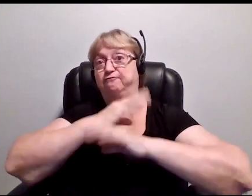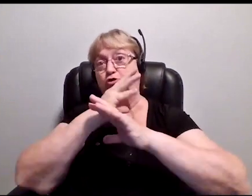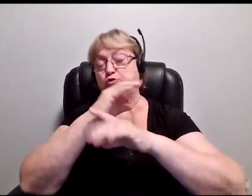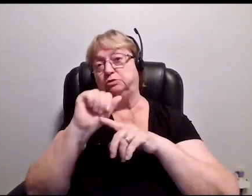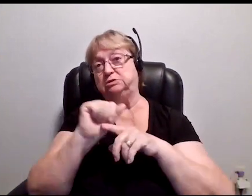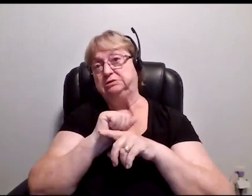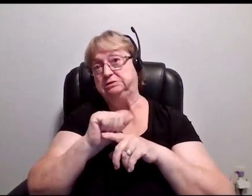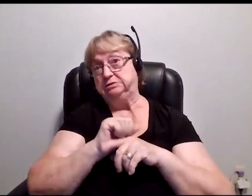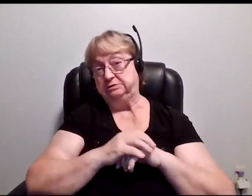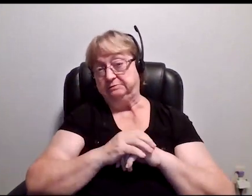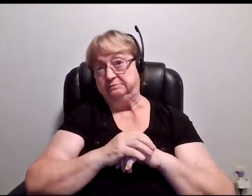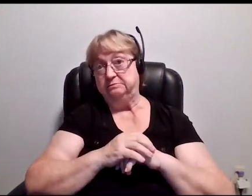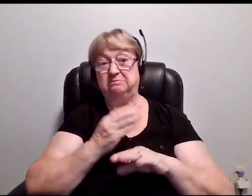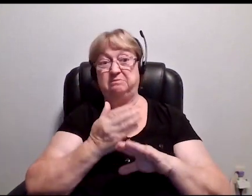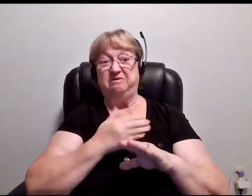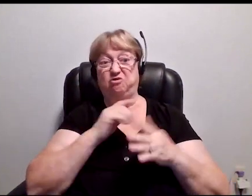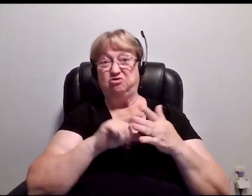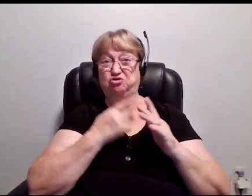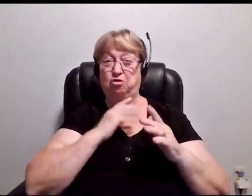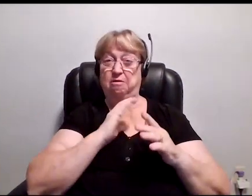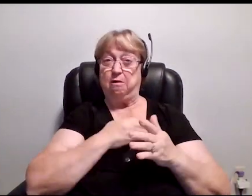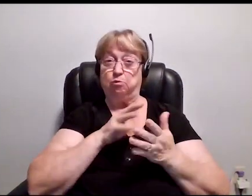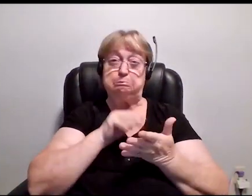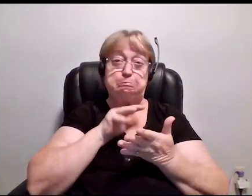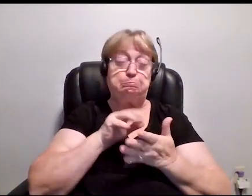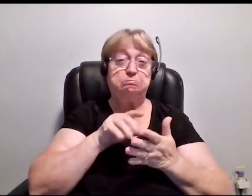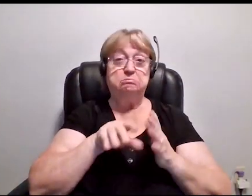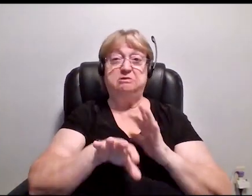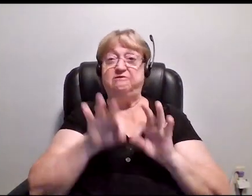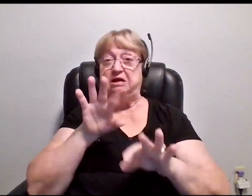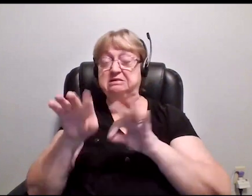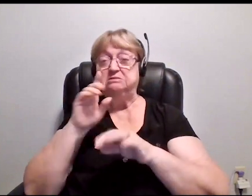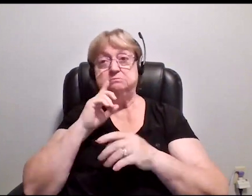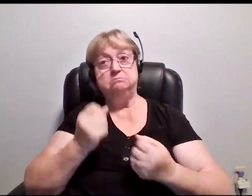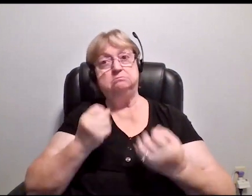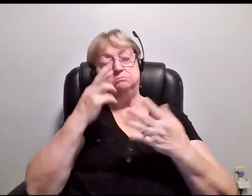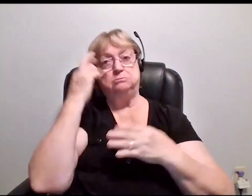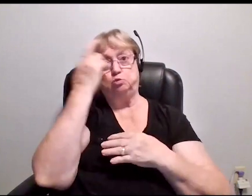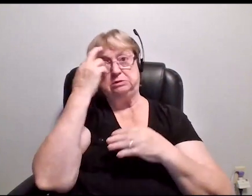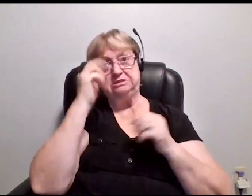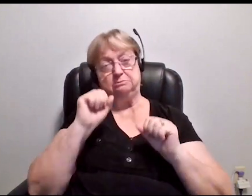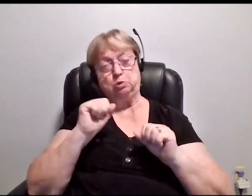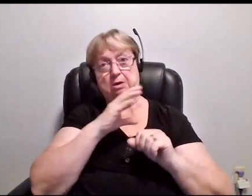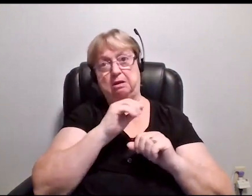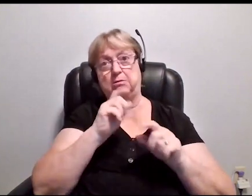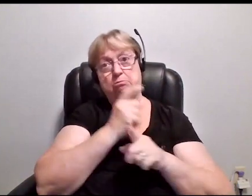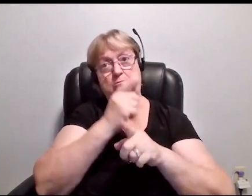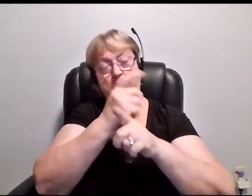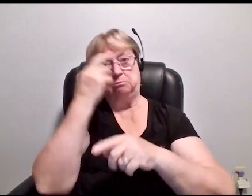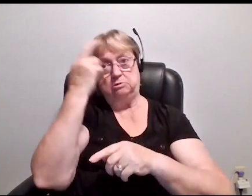Before I get into the findings, I wanted to note that there are many reasonable and appropriate reasons why an instructor would want their students to engage